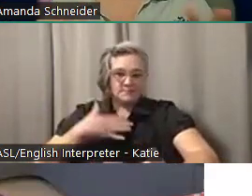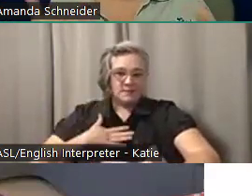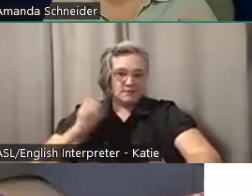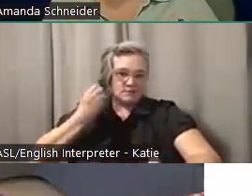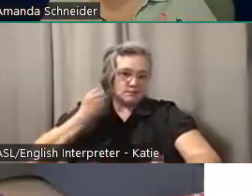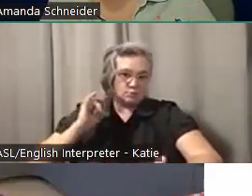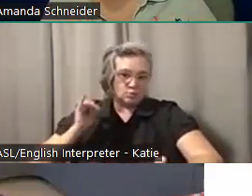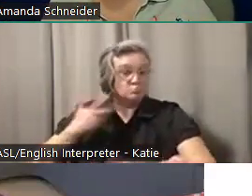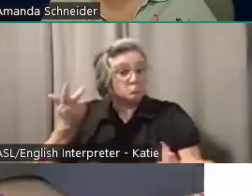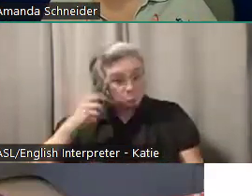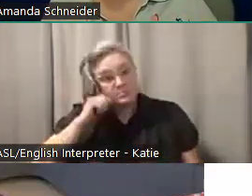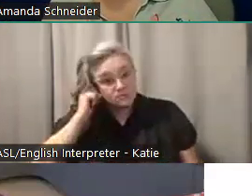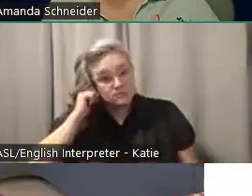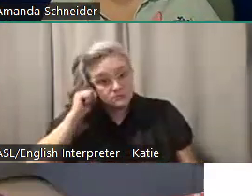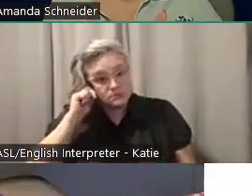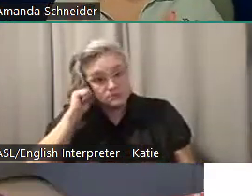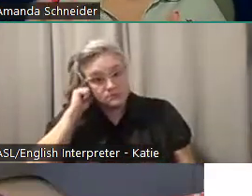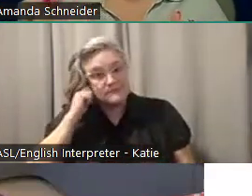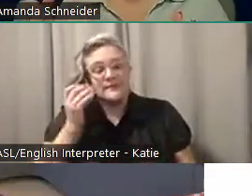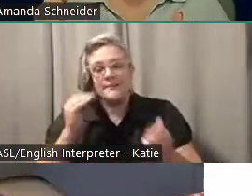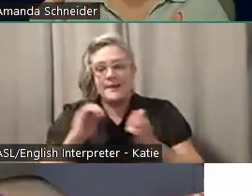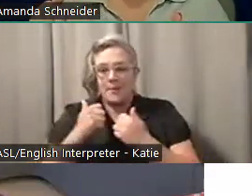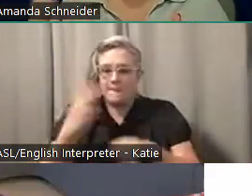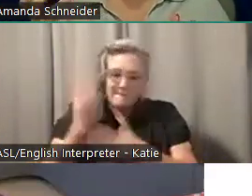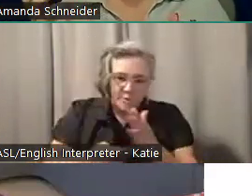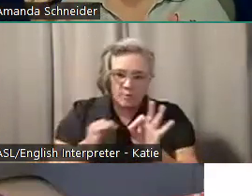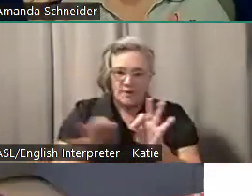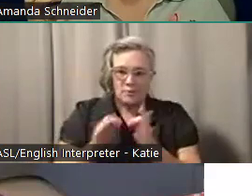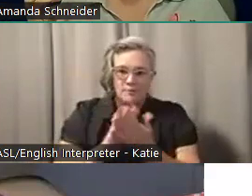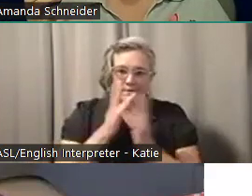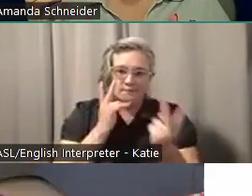And thinking about how to keep both languages visible. So, if you're using, um…